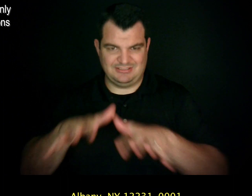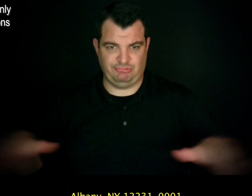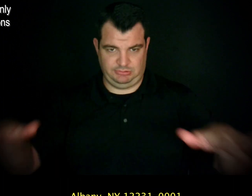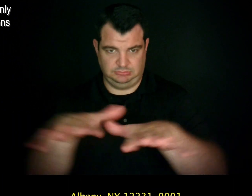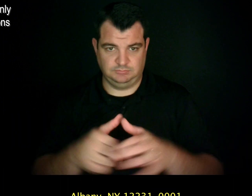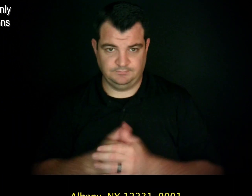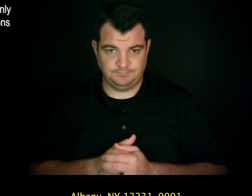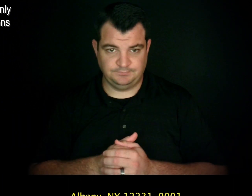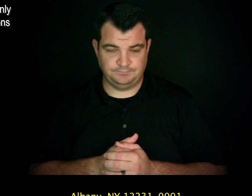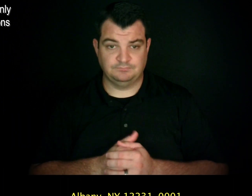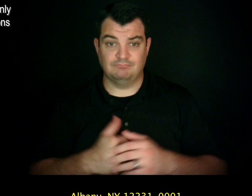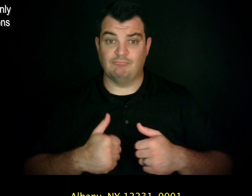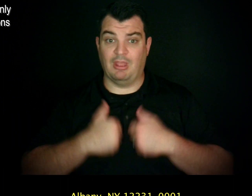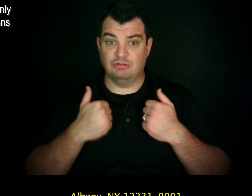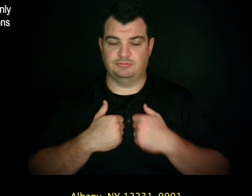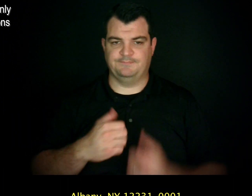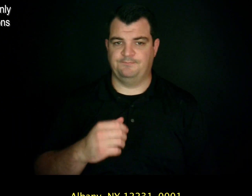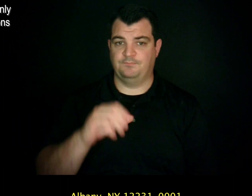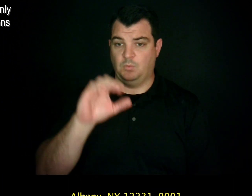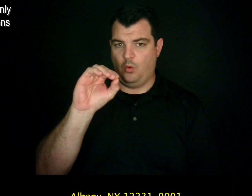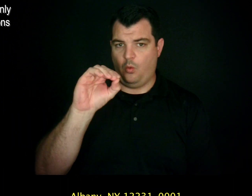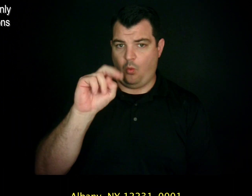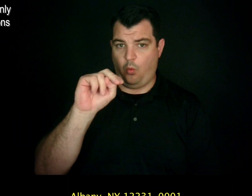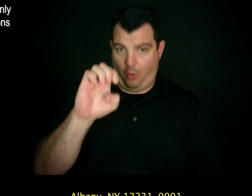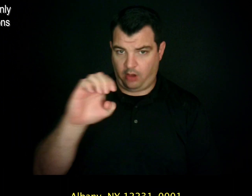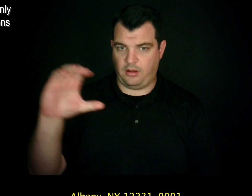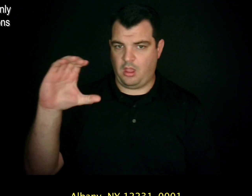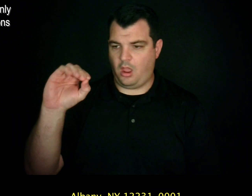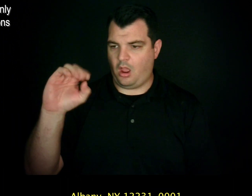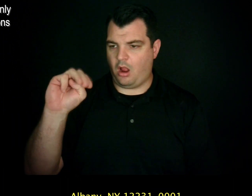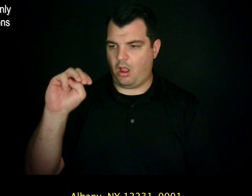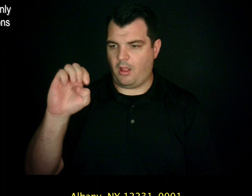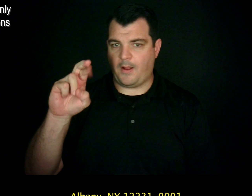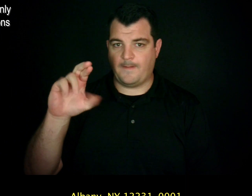Albany, NY 12231-0001